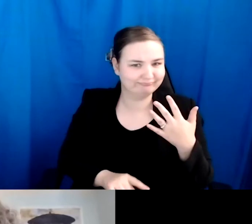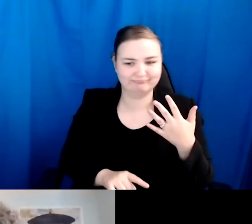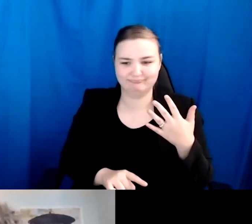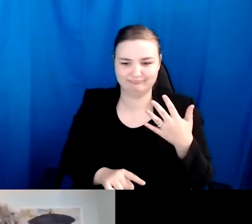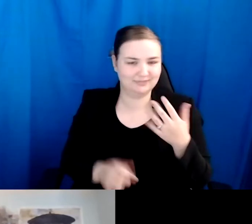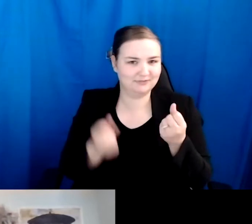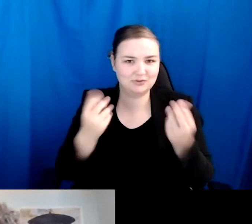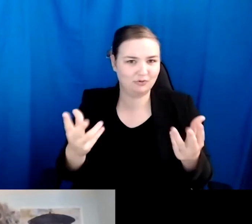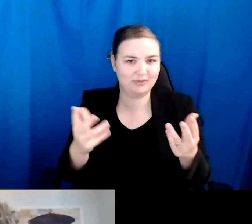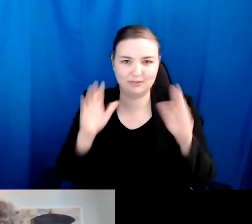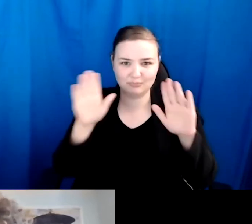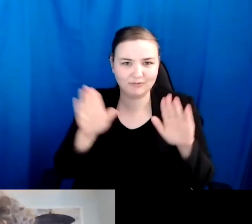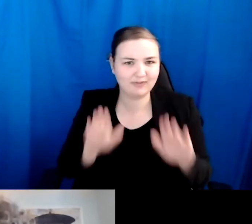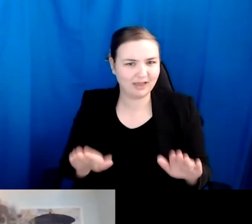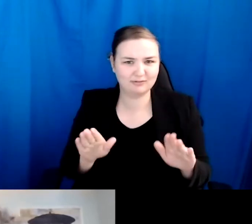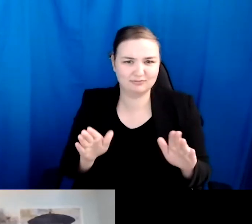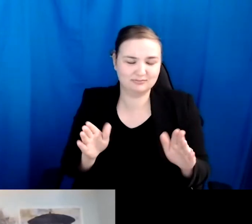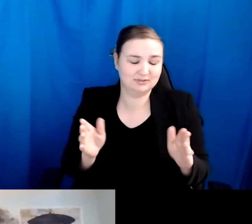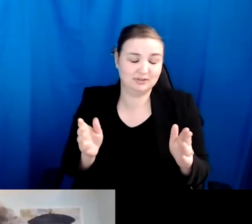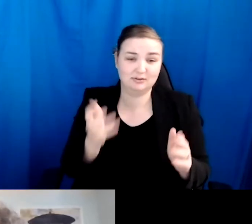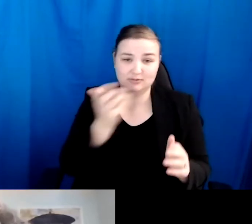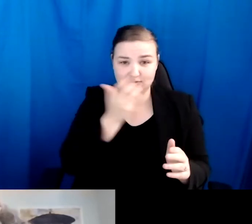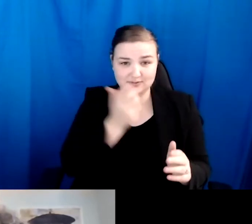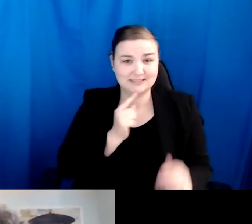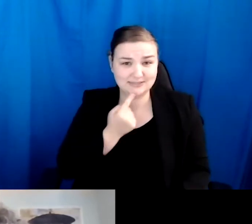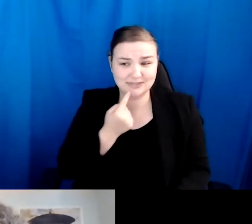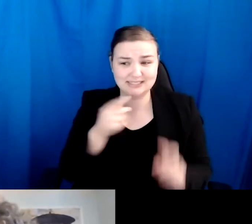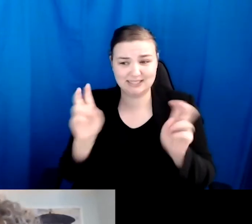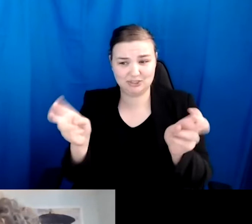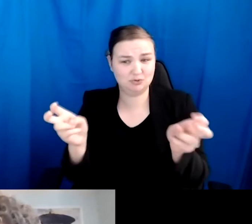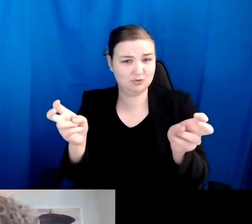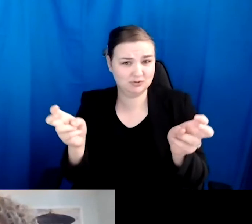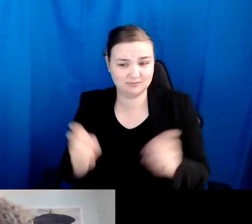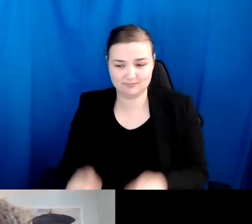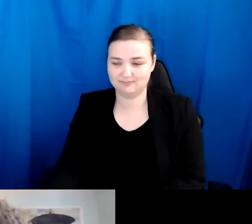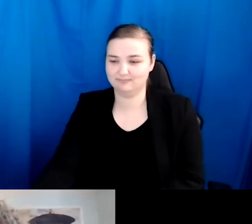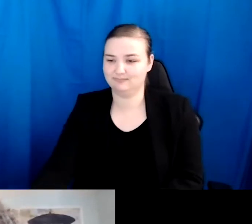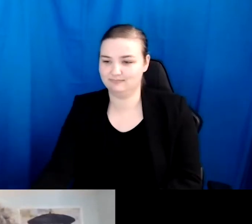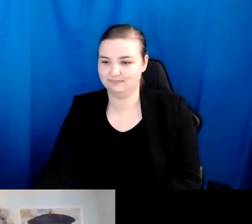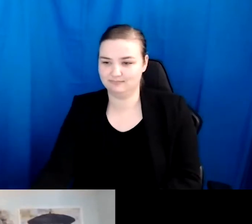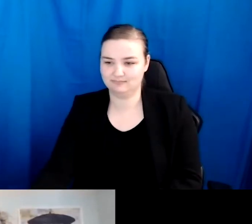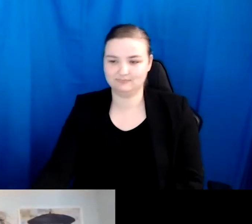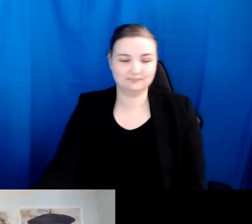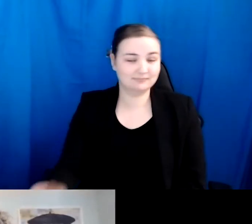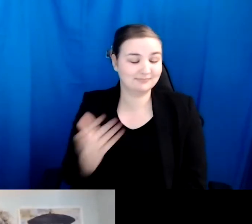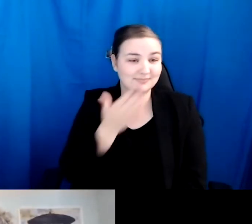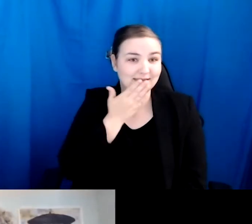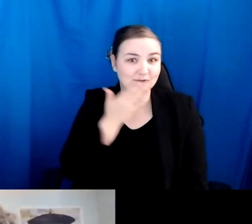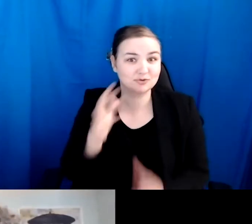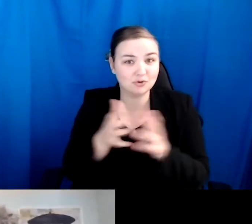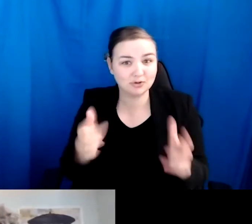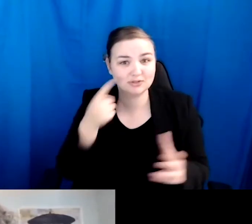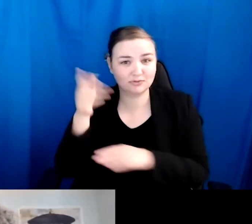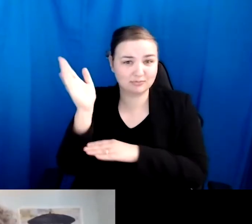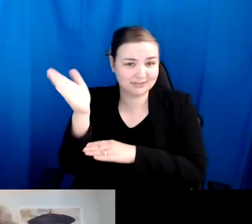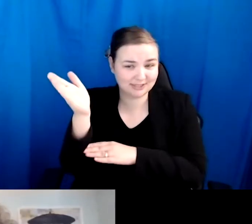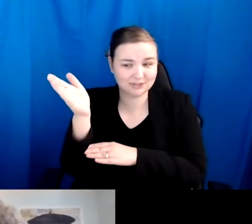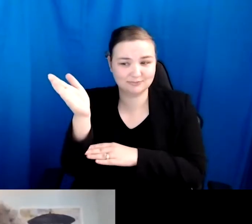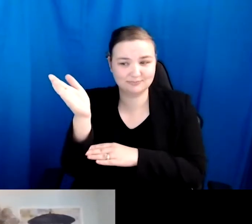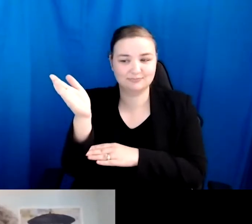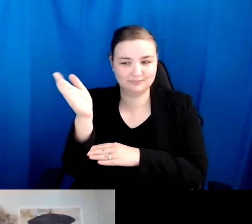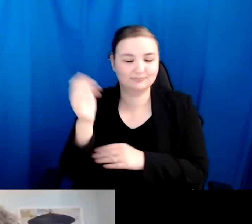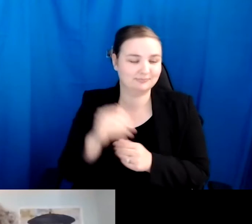really profound issues, I can't thank you enough for, for the presentation. I'd like to just dig